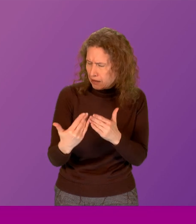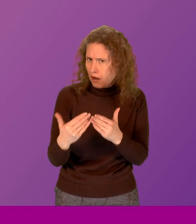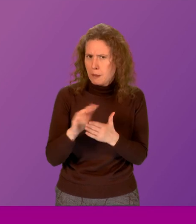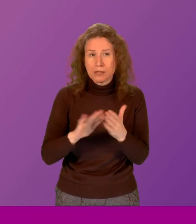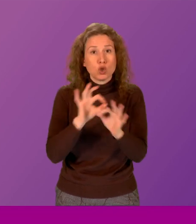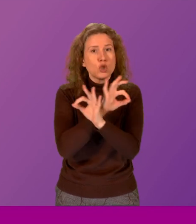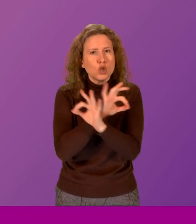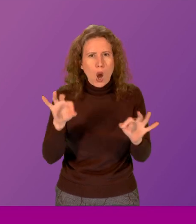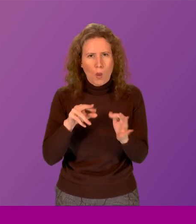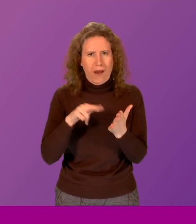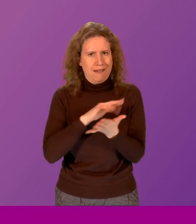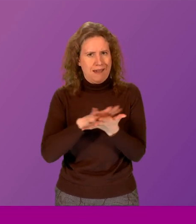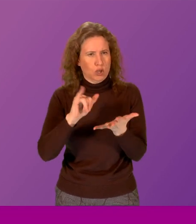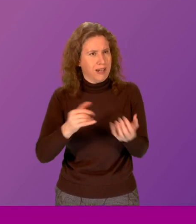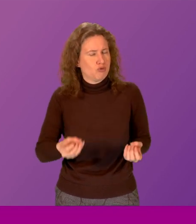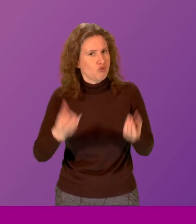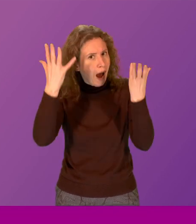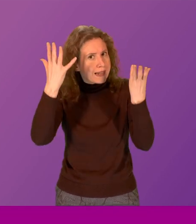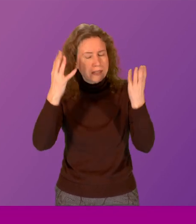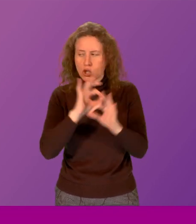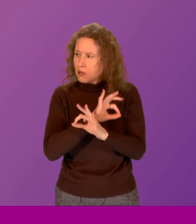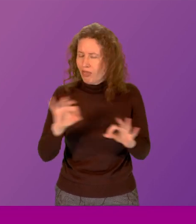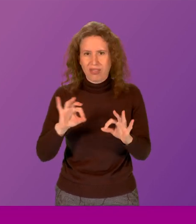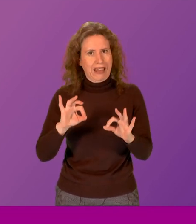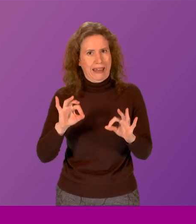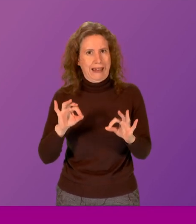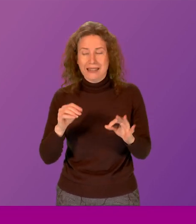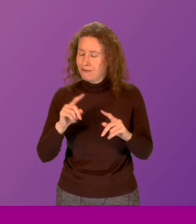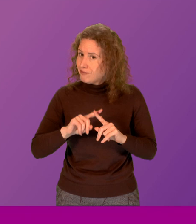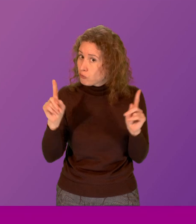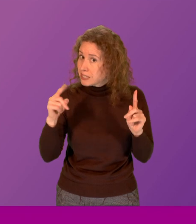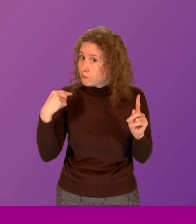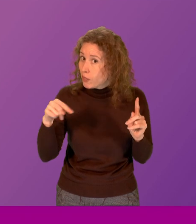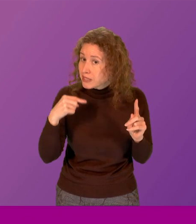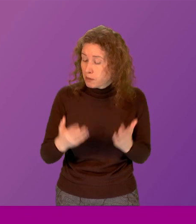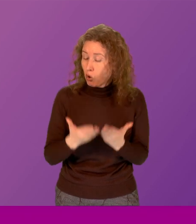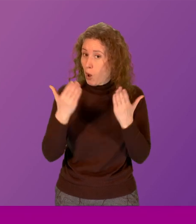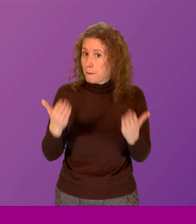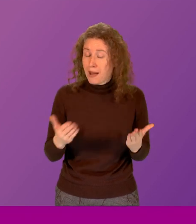of NHS activity has been lost to strike action, which is very different from Labour-run Wales,